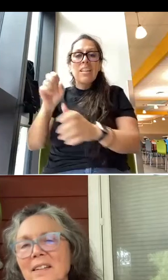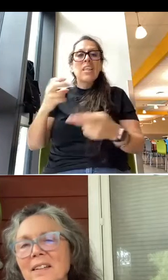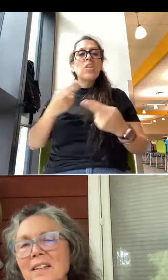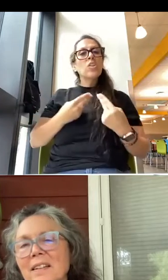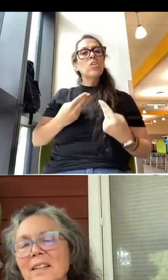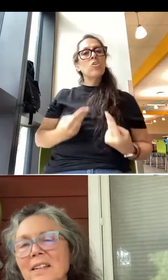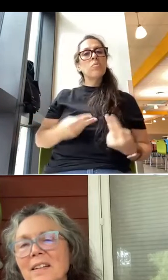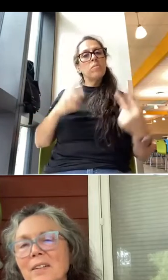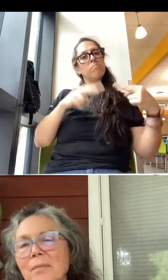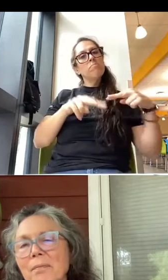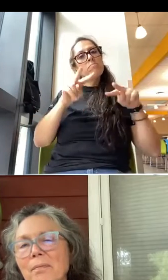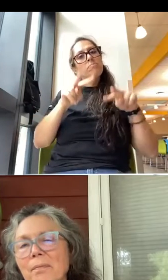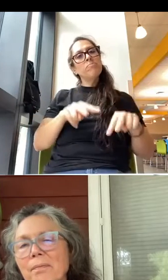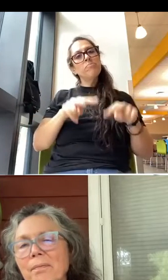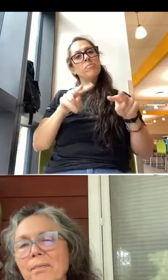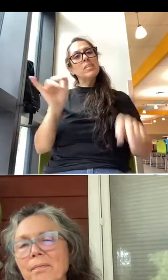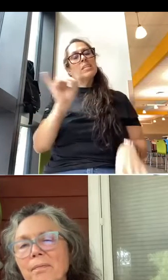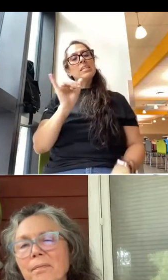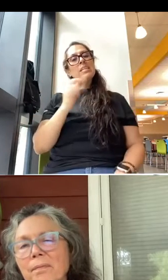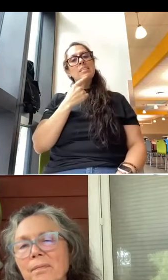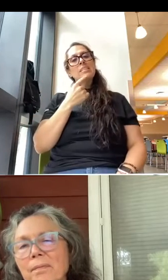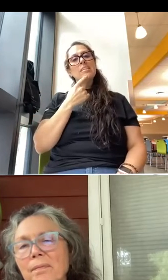so it's almost like it's it's both, it's, it's trying to